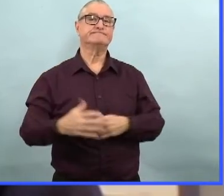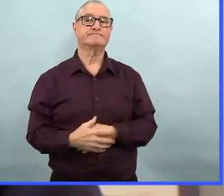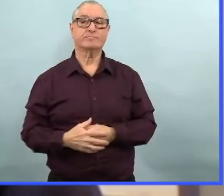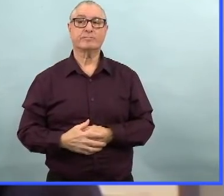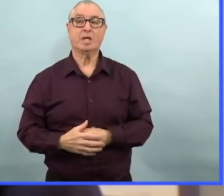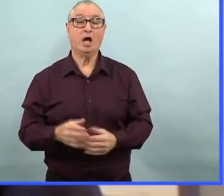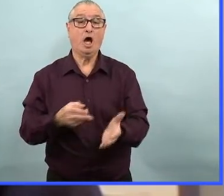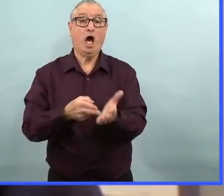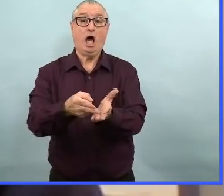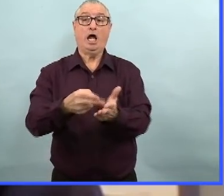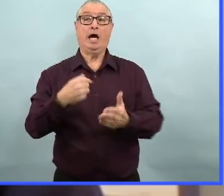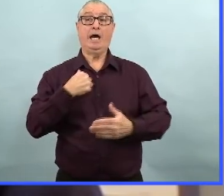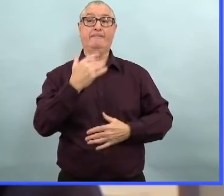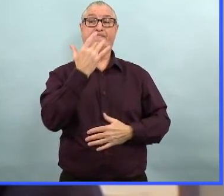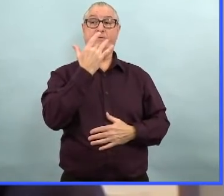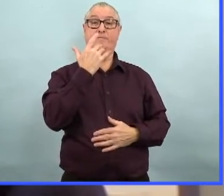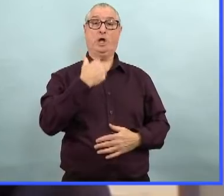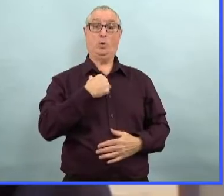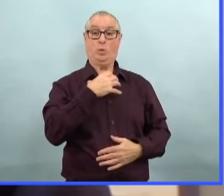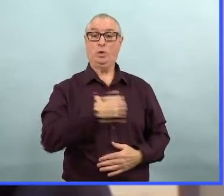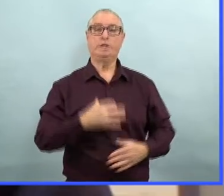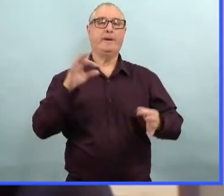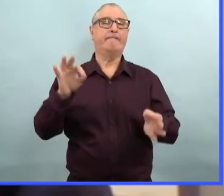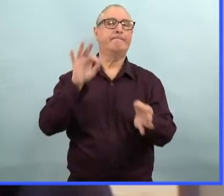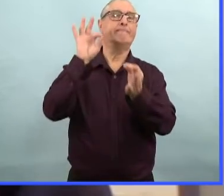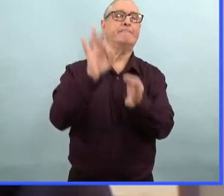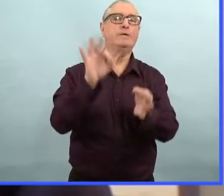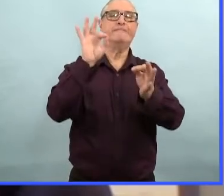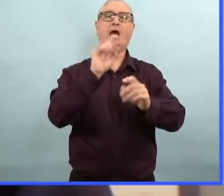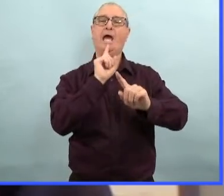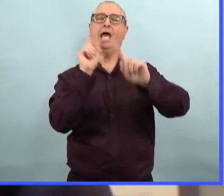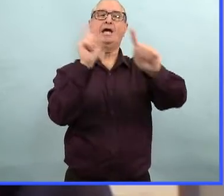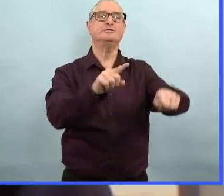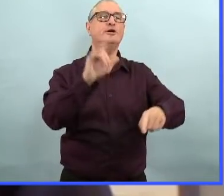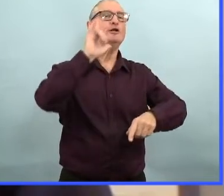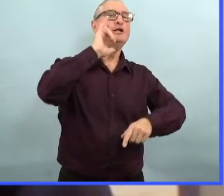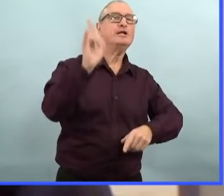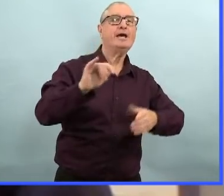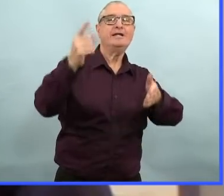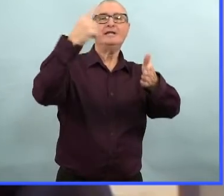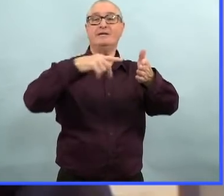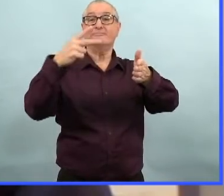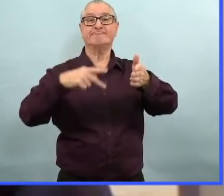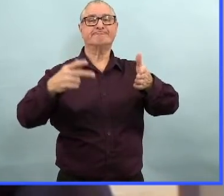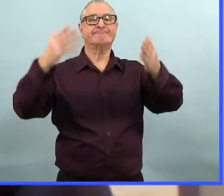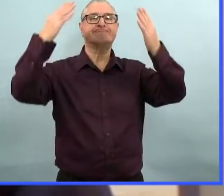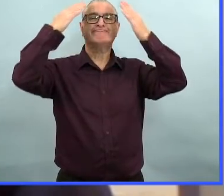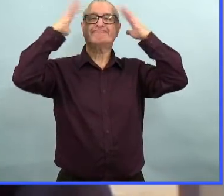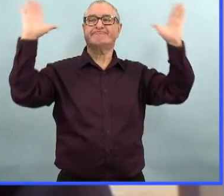we just don't and so we have to do what we can with with this rapidly evolving situation